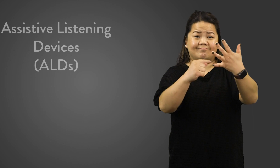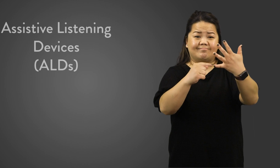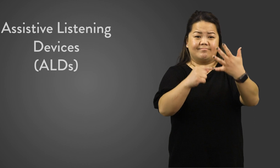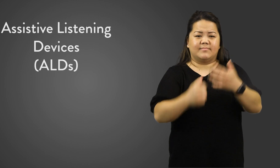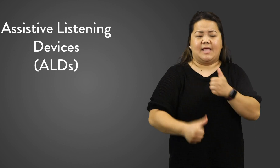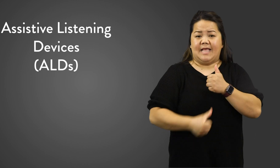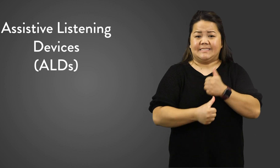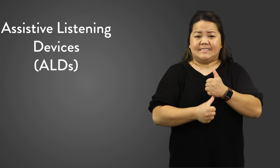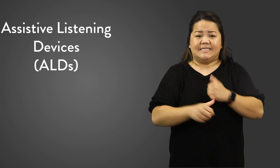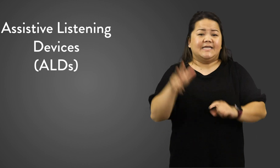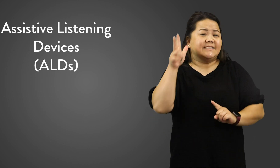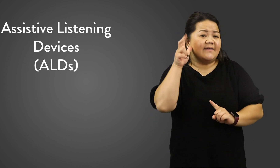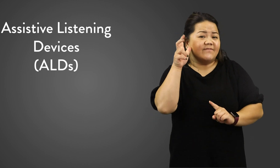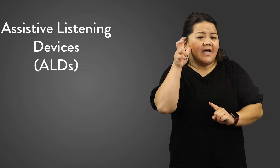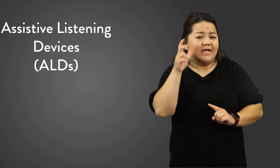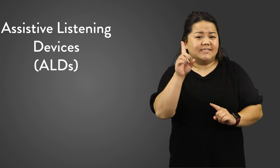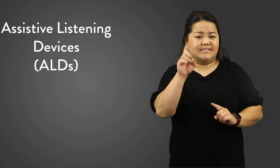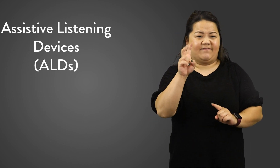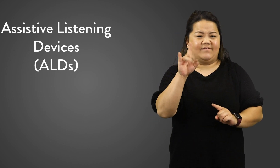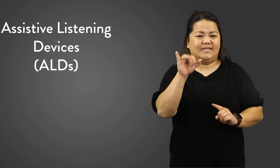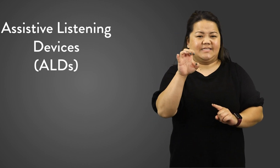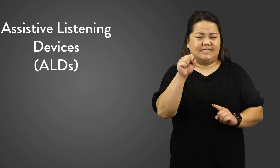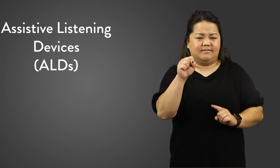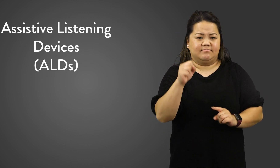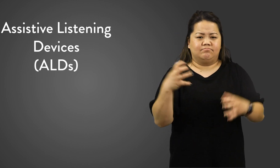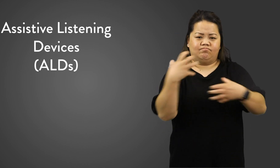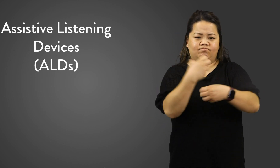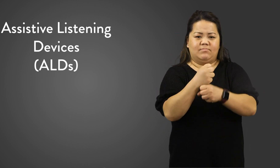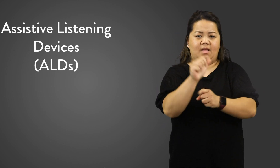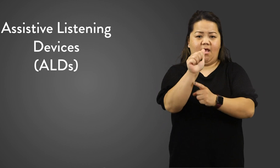Assistive listening devices (ALDs)